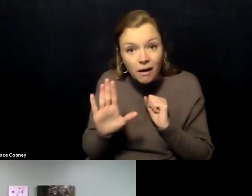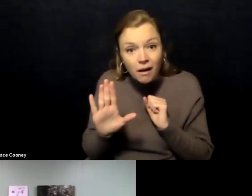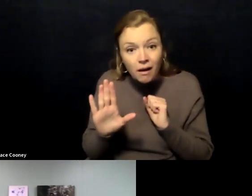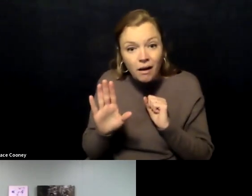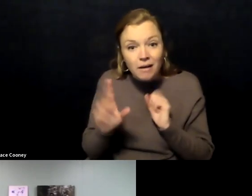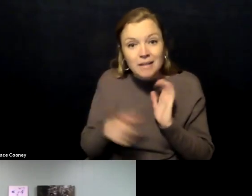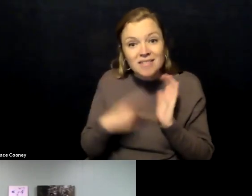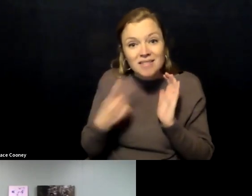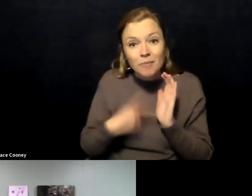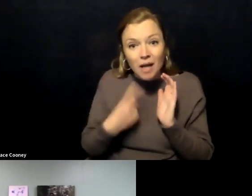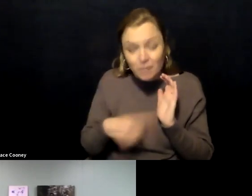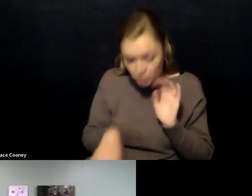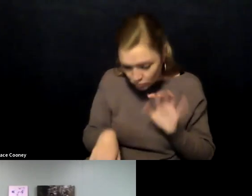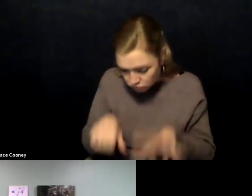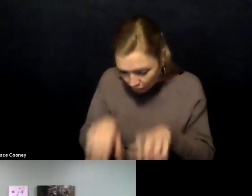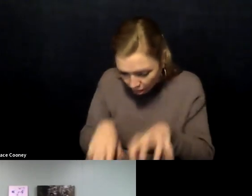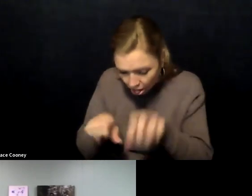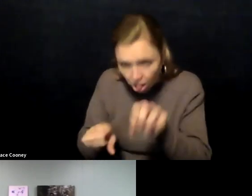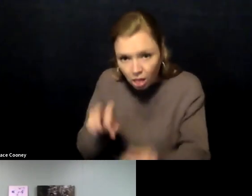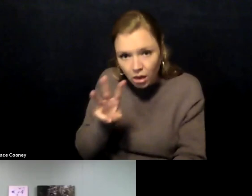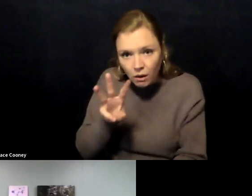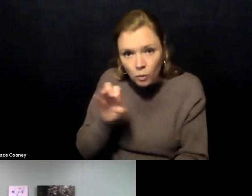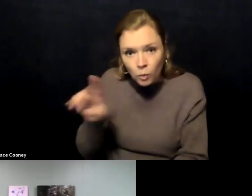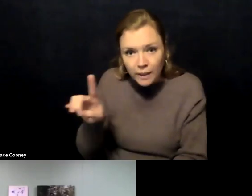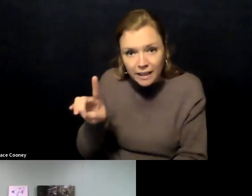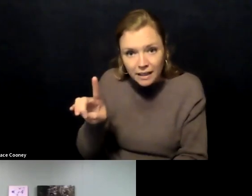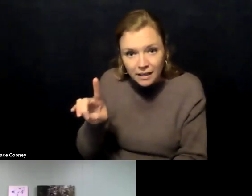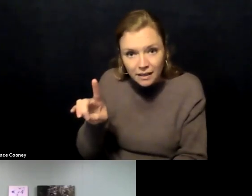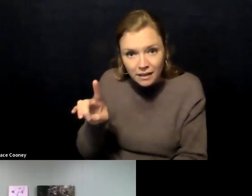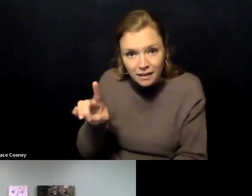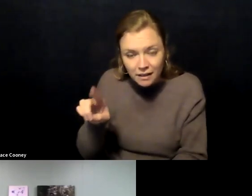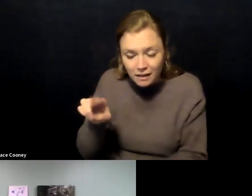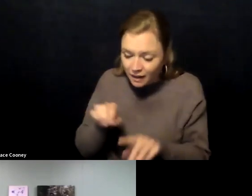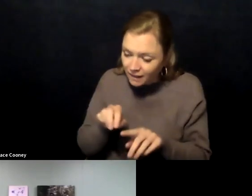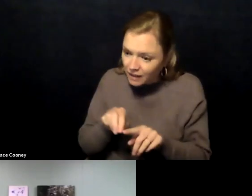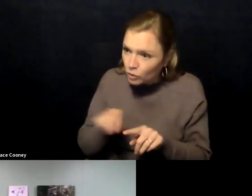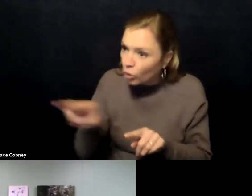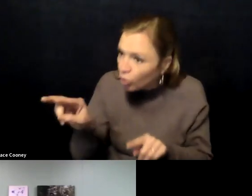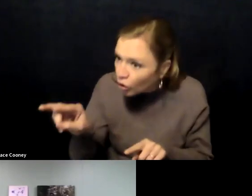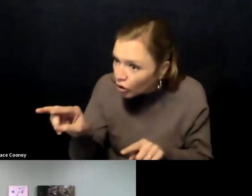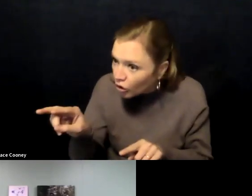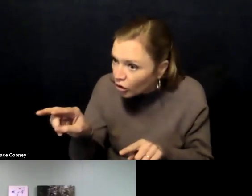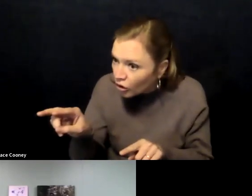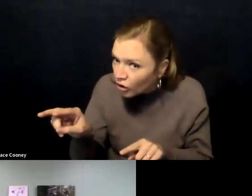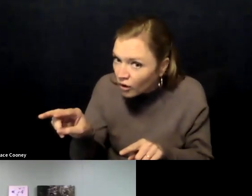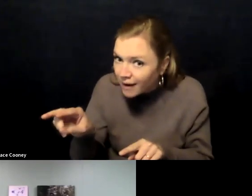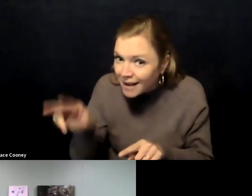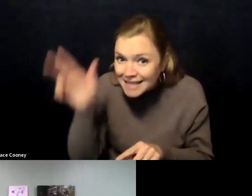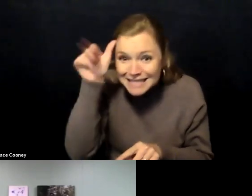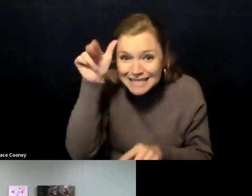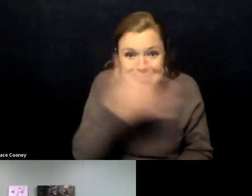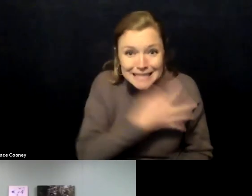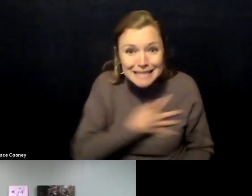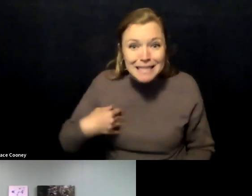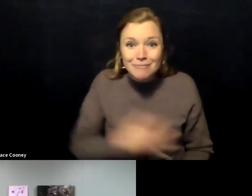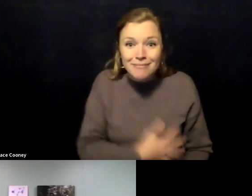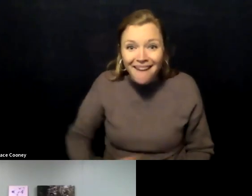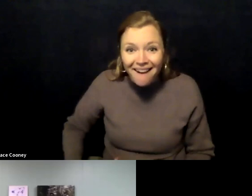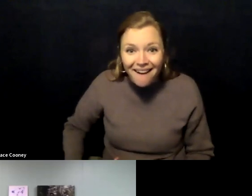and you know four feet away from you is a zebra,